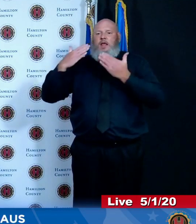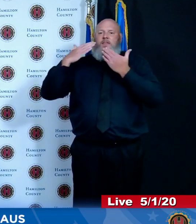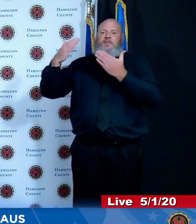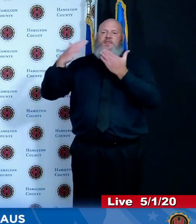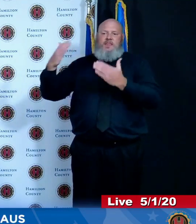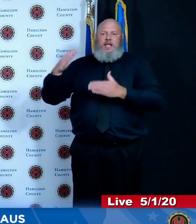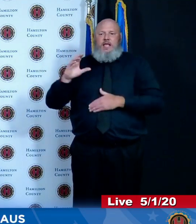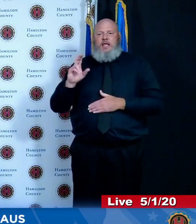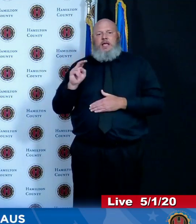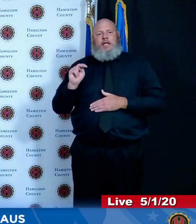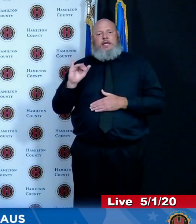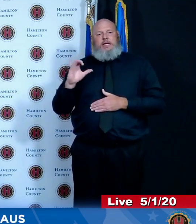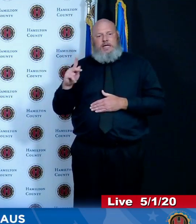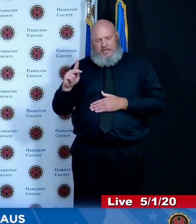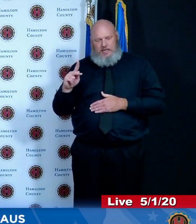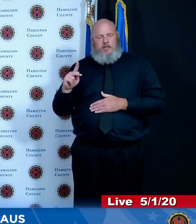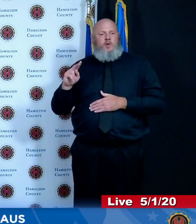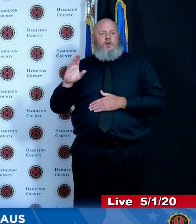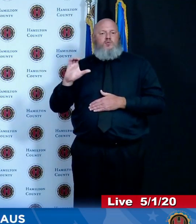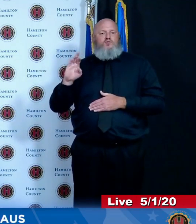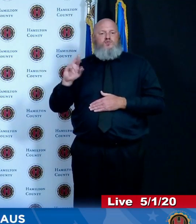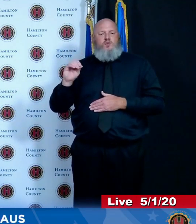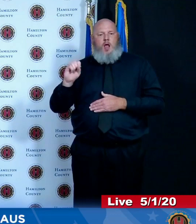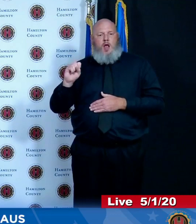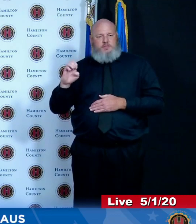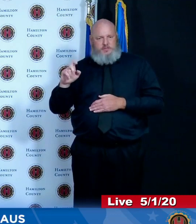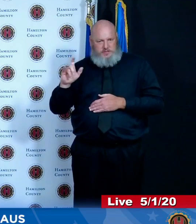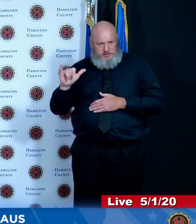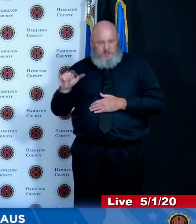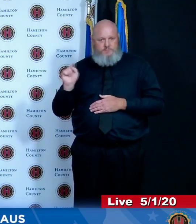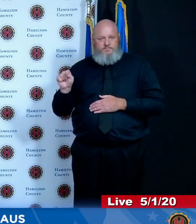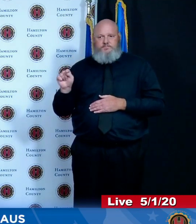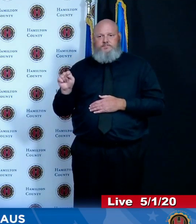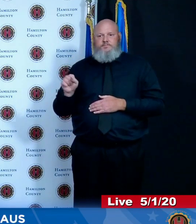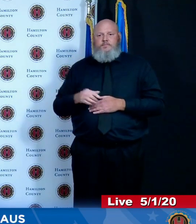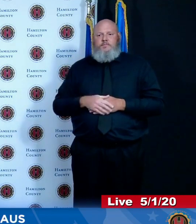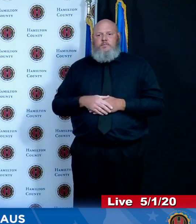in bringing in the supplies and then distributing out the supplies while I